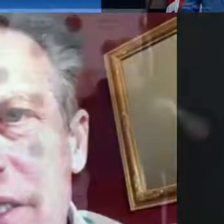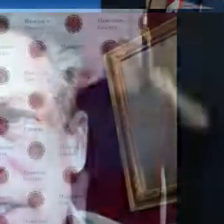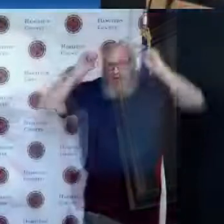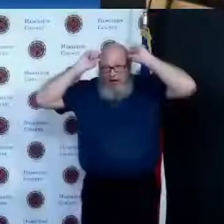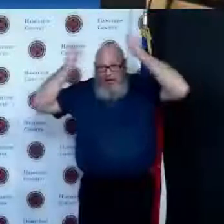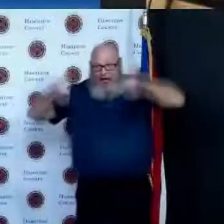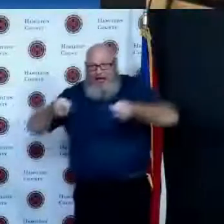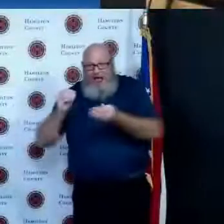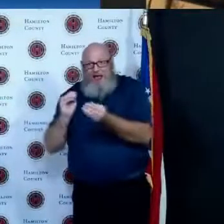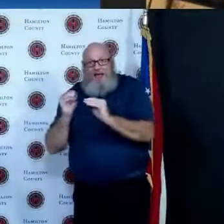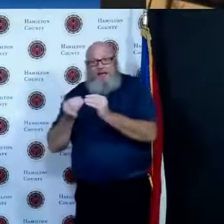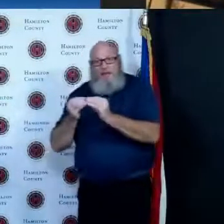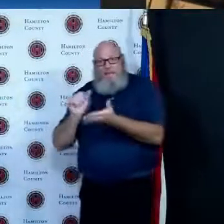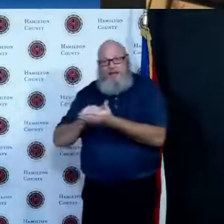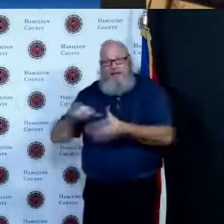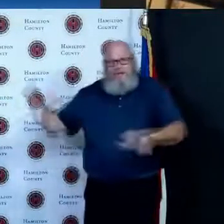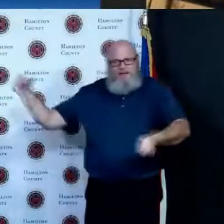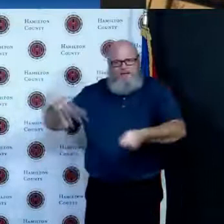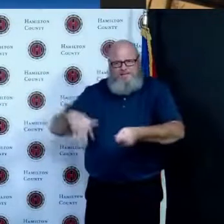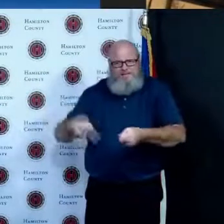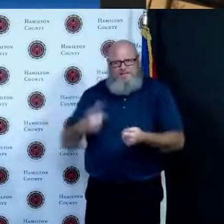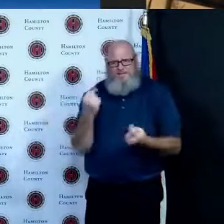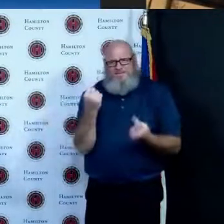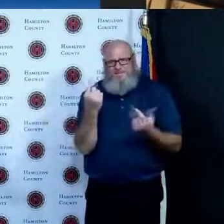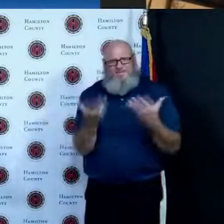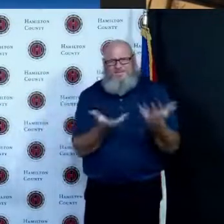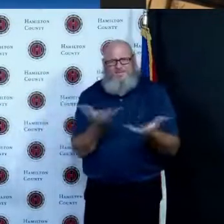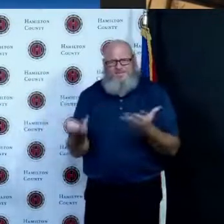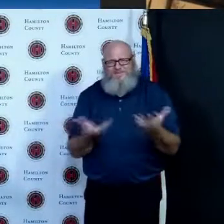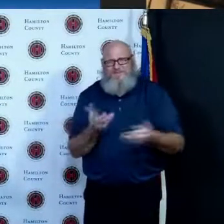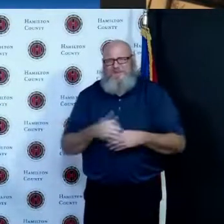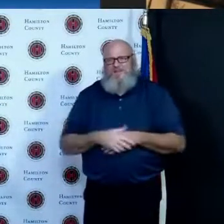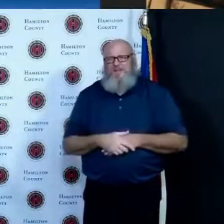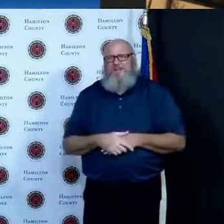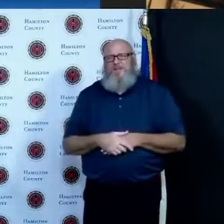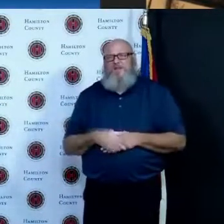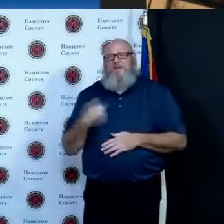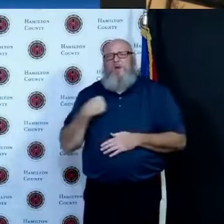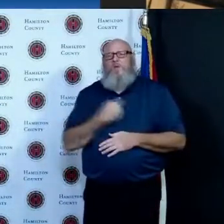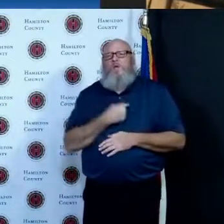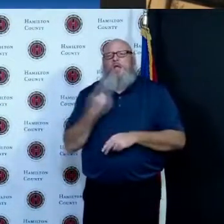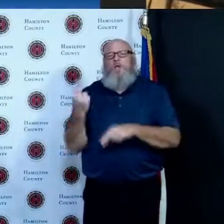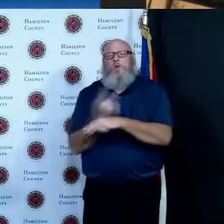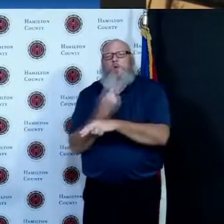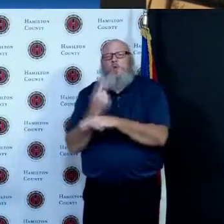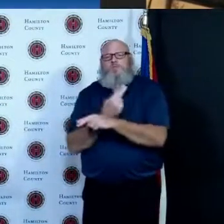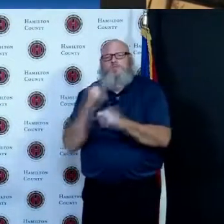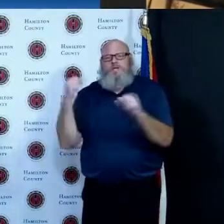the we use a statistical analysis software my epidemiologists run it and it gives us a list of